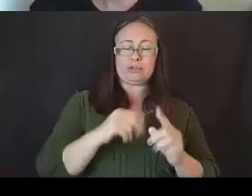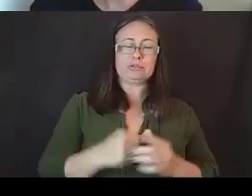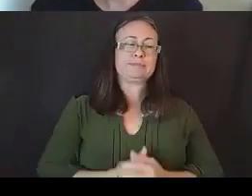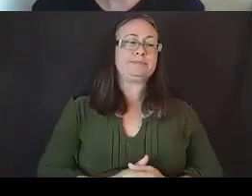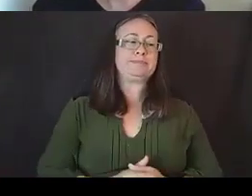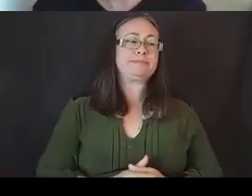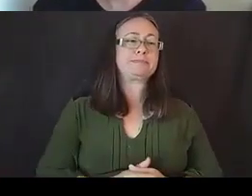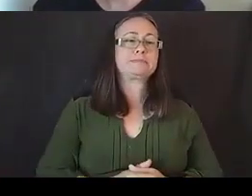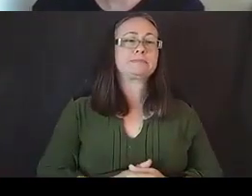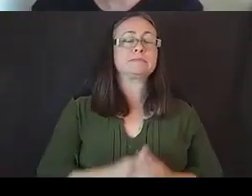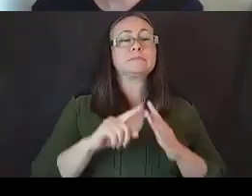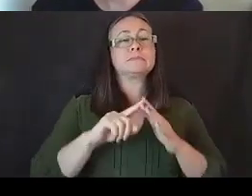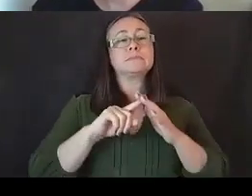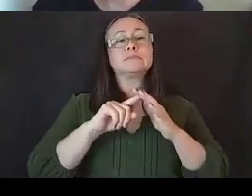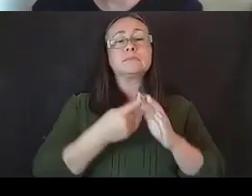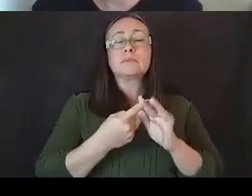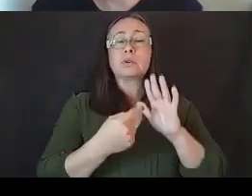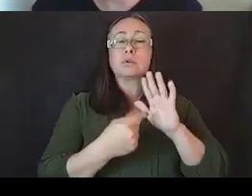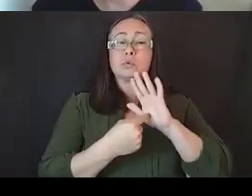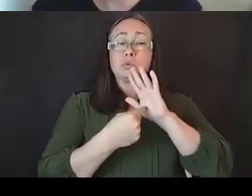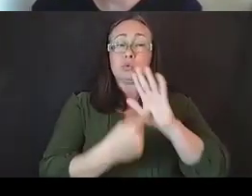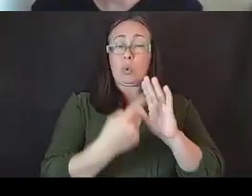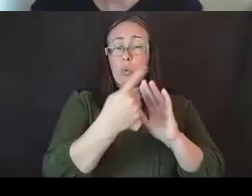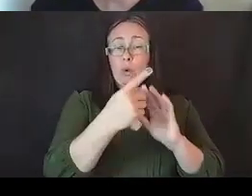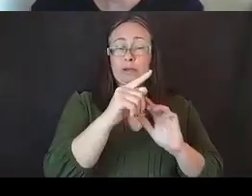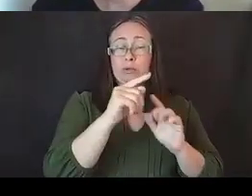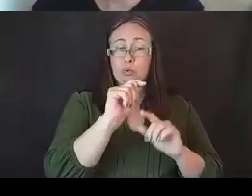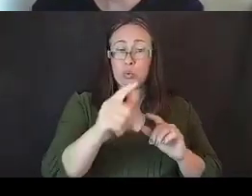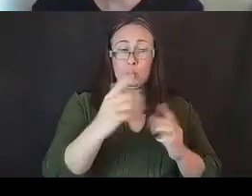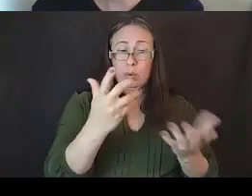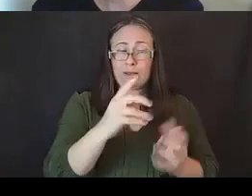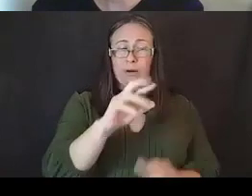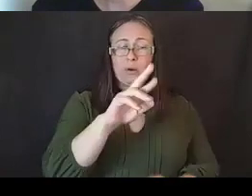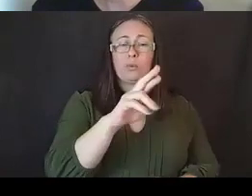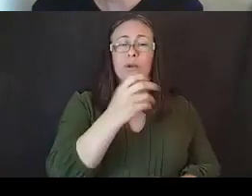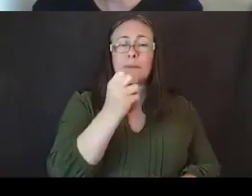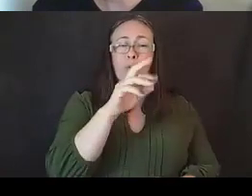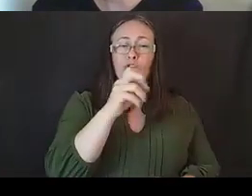I'll start off by showing you how to use one tool, RePORTER, to help as you're developing your application.